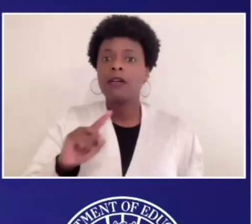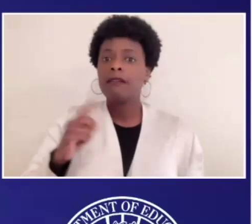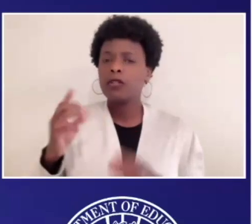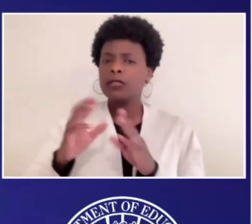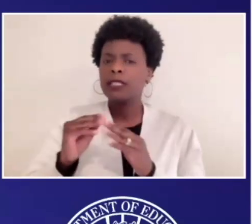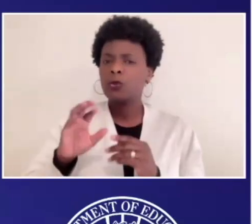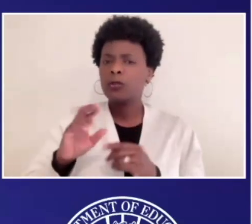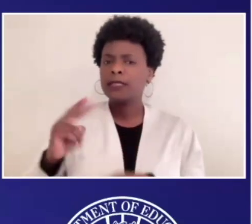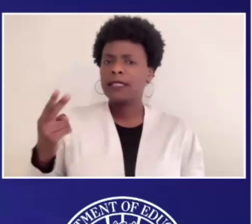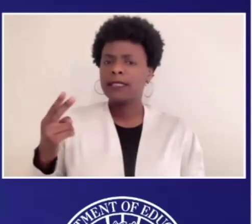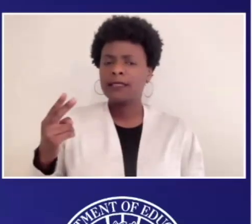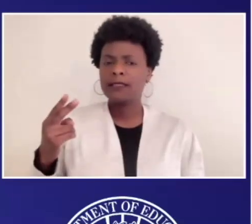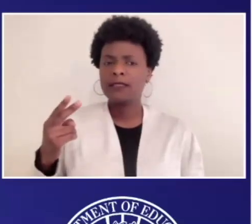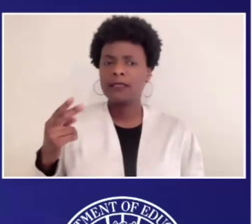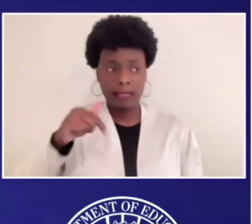second? This session?